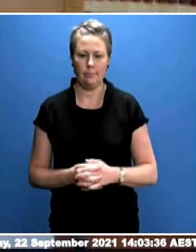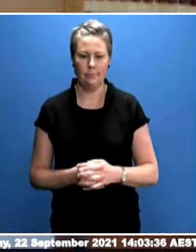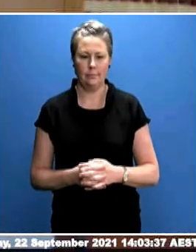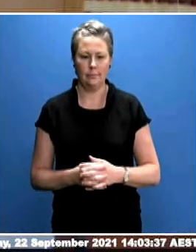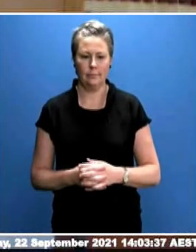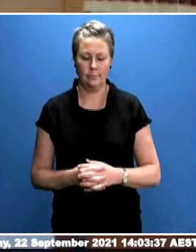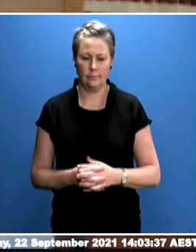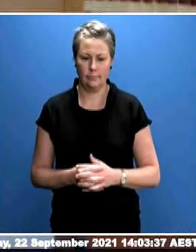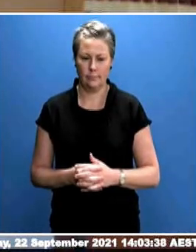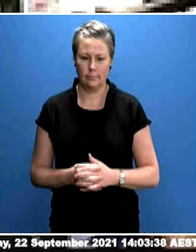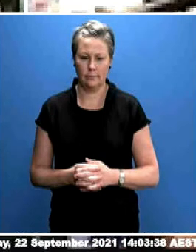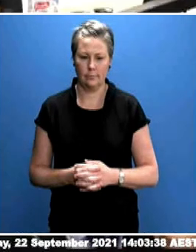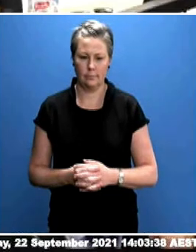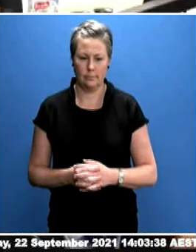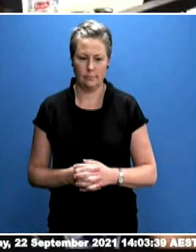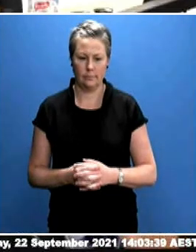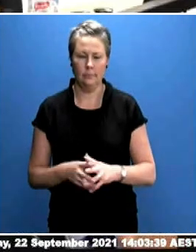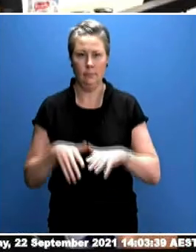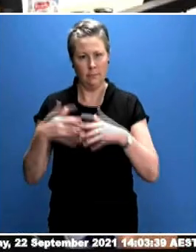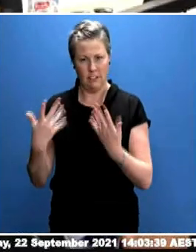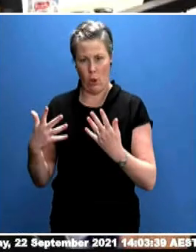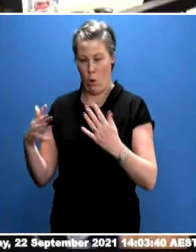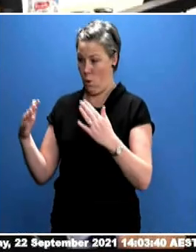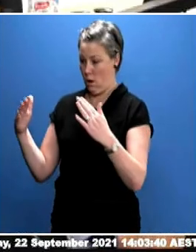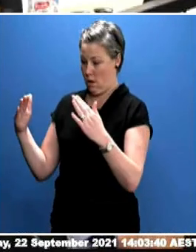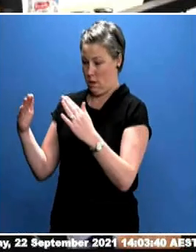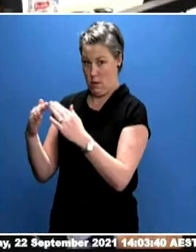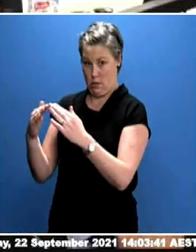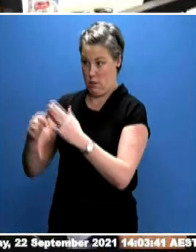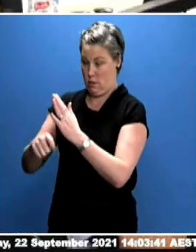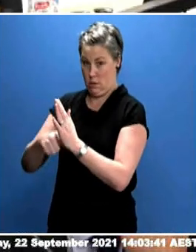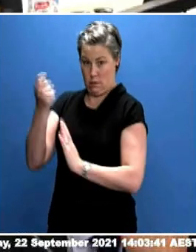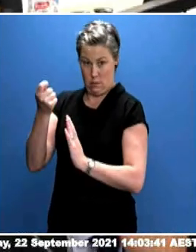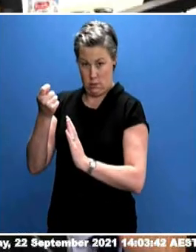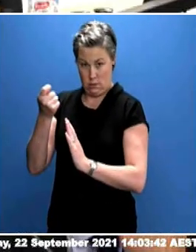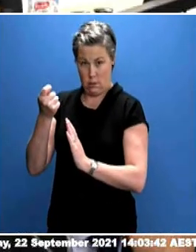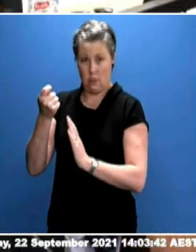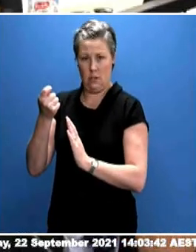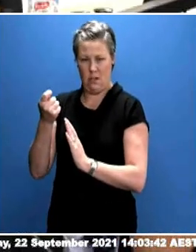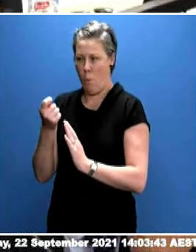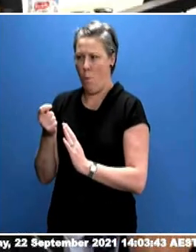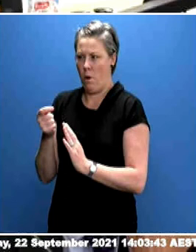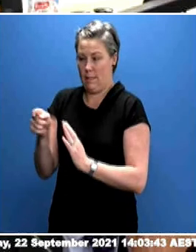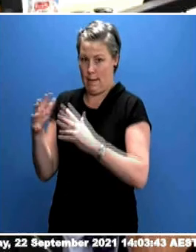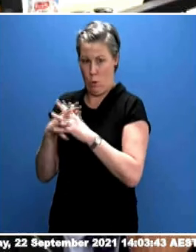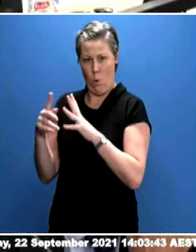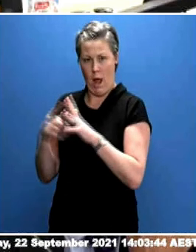How does Secure Care in Western Australia differ from residential care?